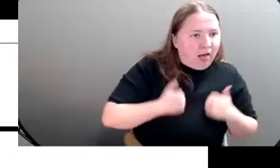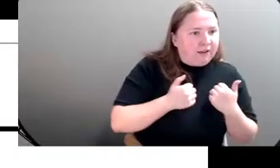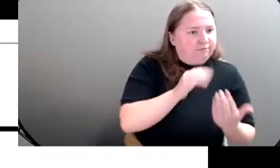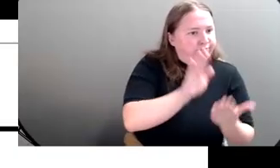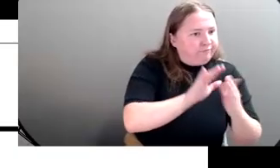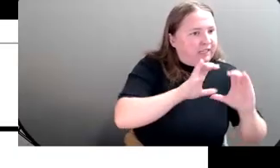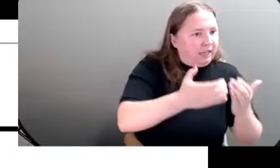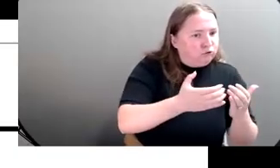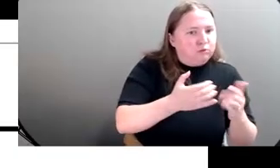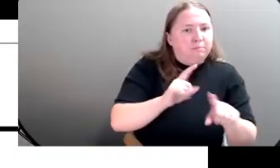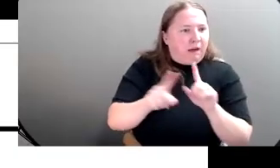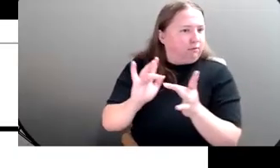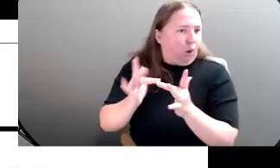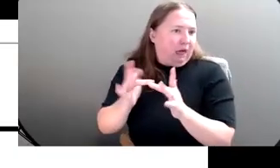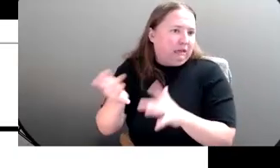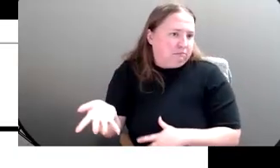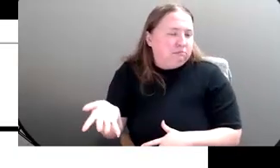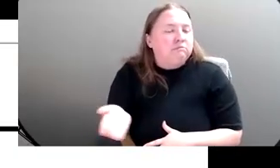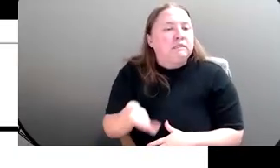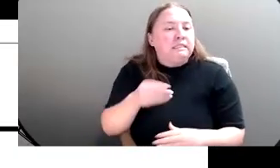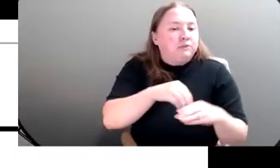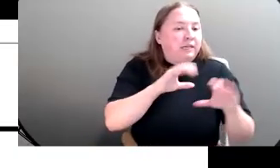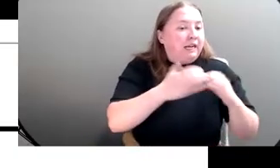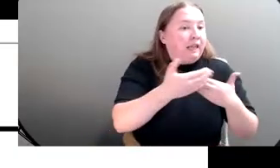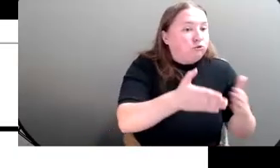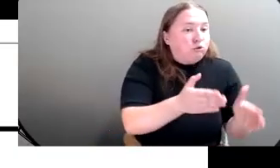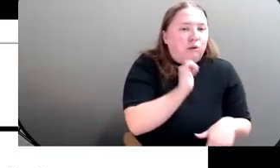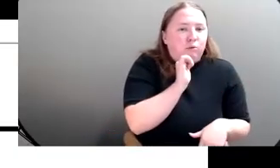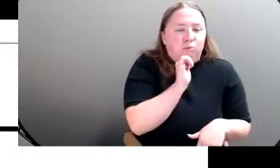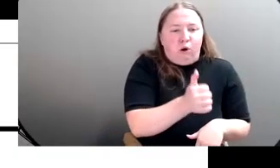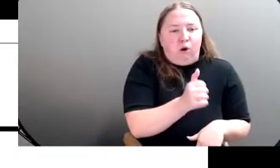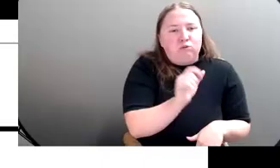So, you know, in a classroom, you're probably not going to just, like, okay, my classes